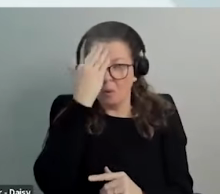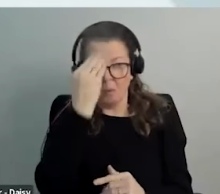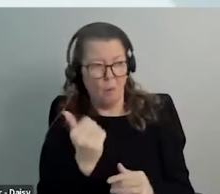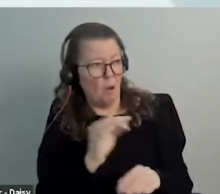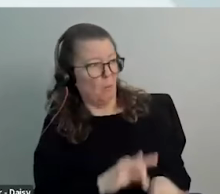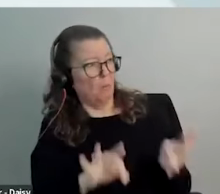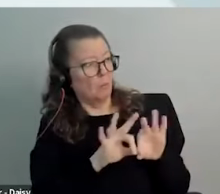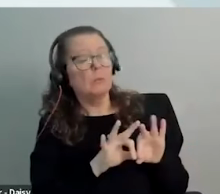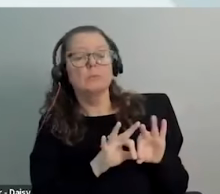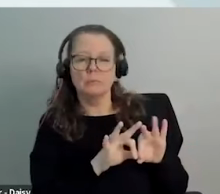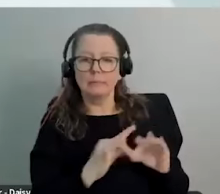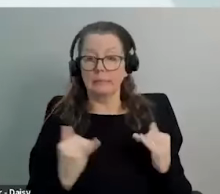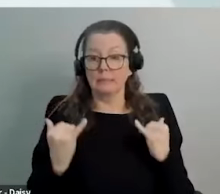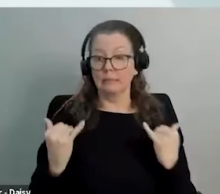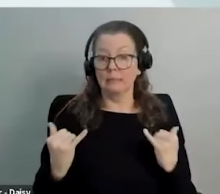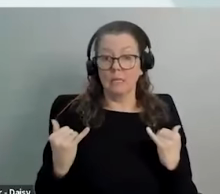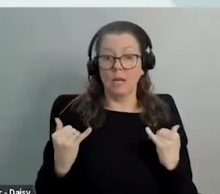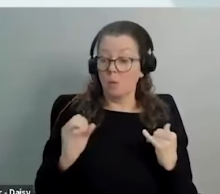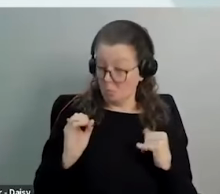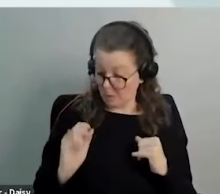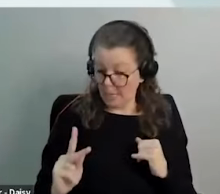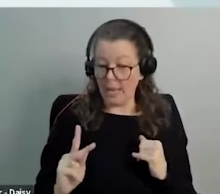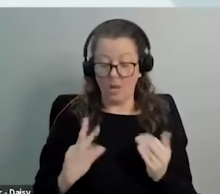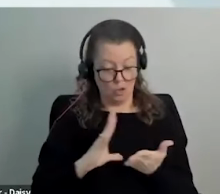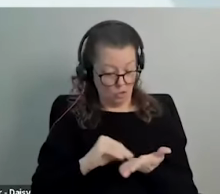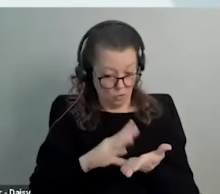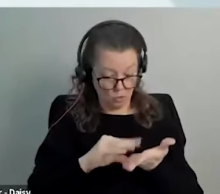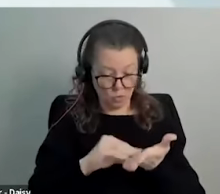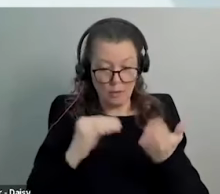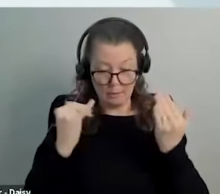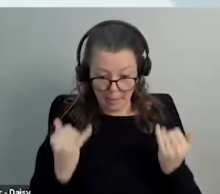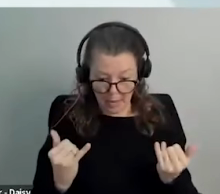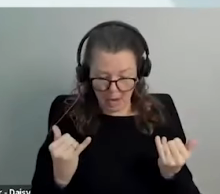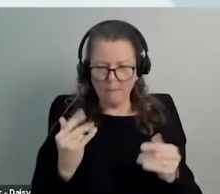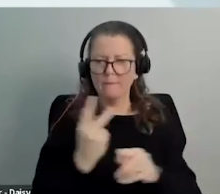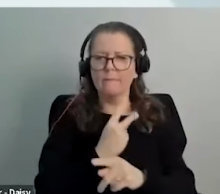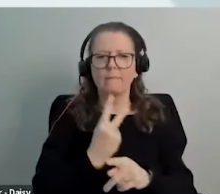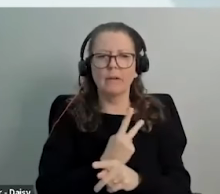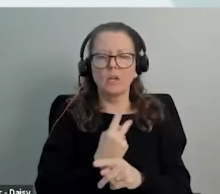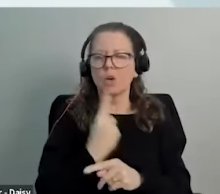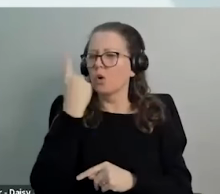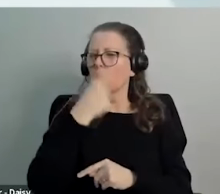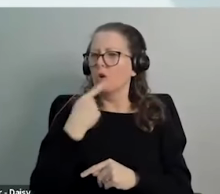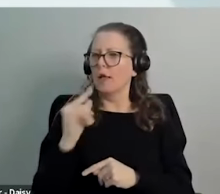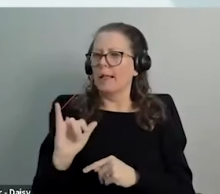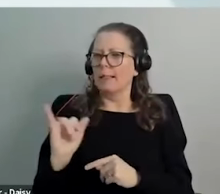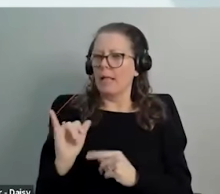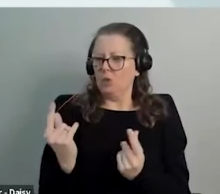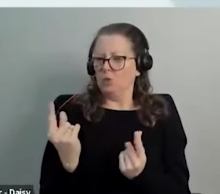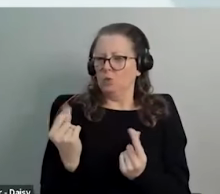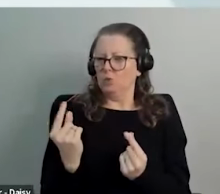Today is really great. We've got through those topics, and now, let's figure out what does it look like to do this work?